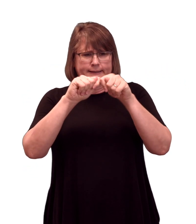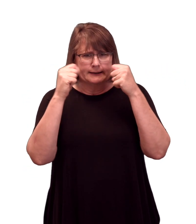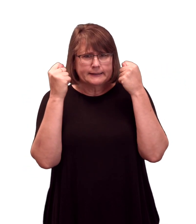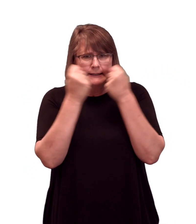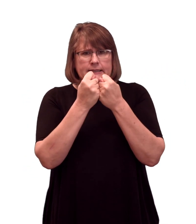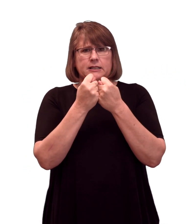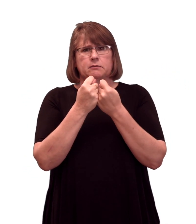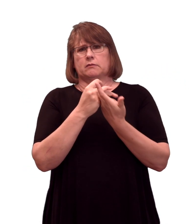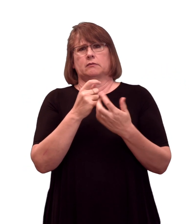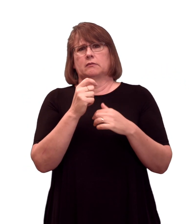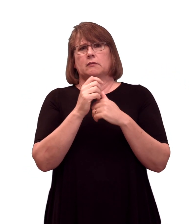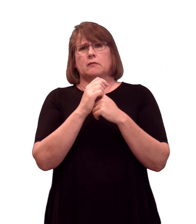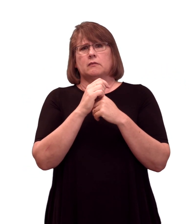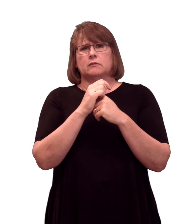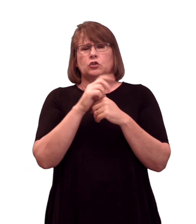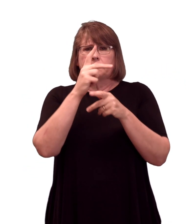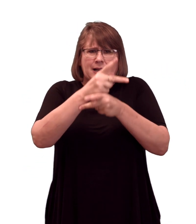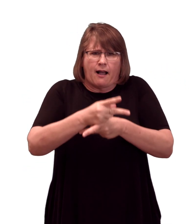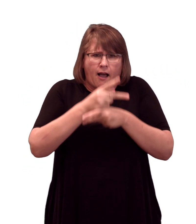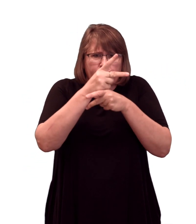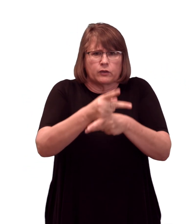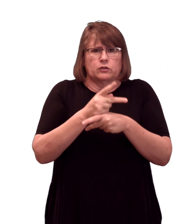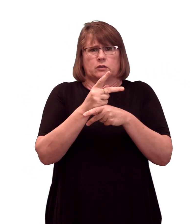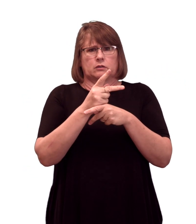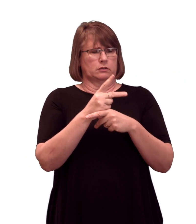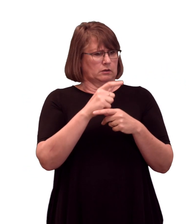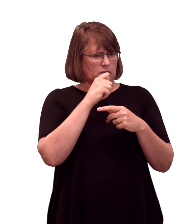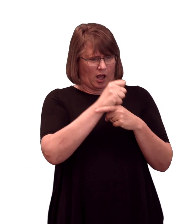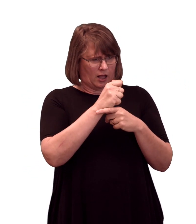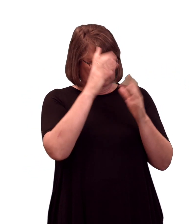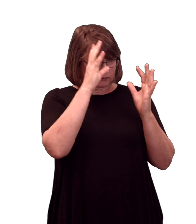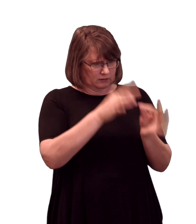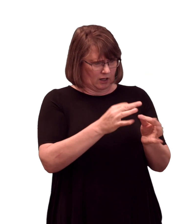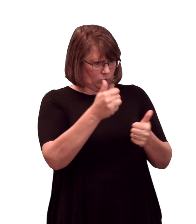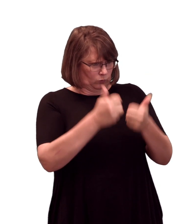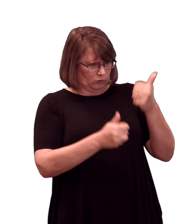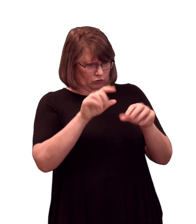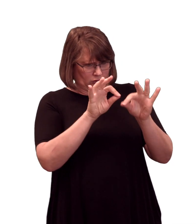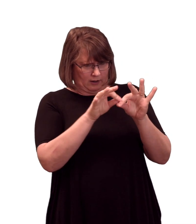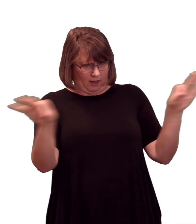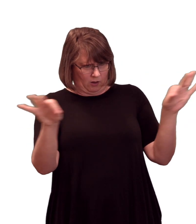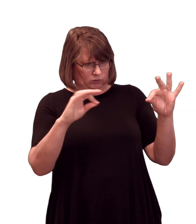Teams should also be cautious not to determine language of instruction